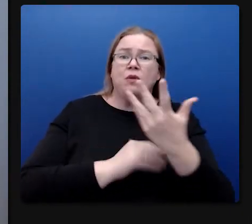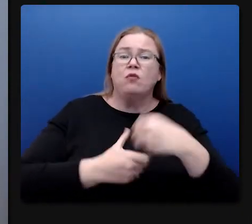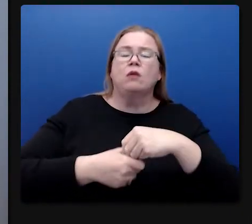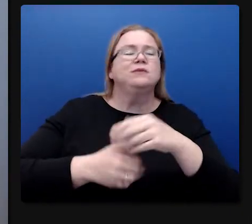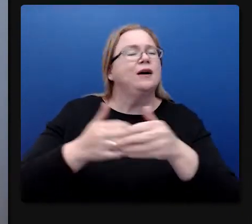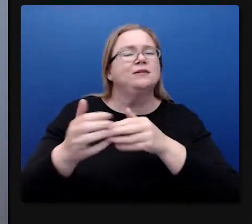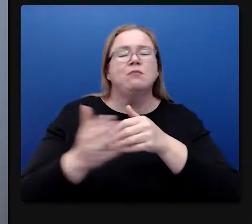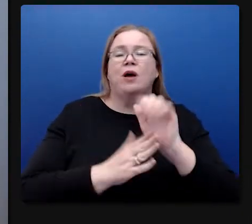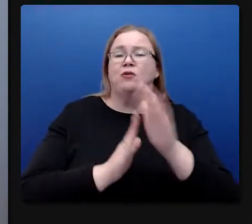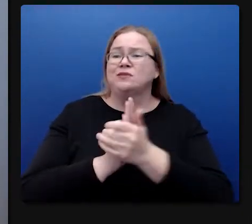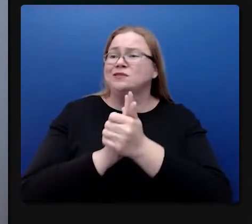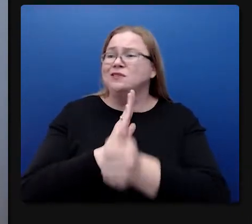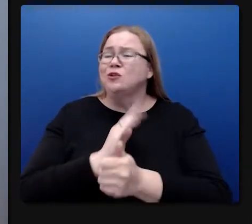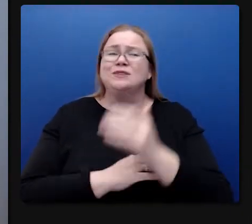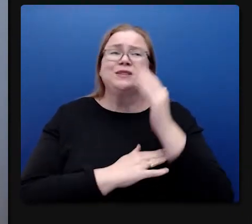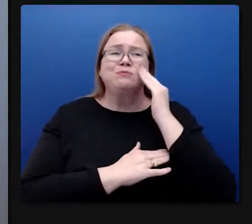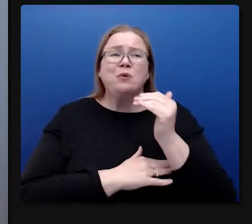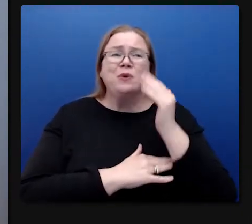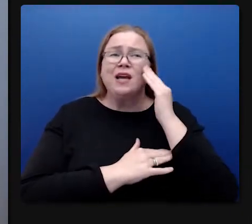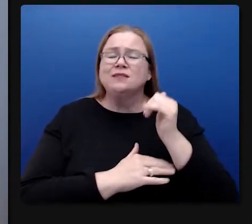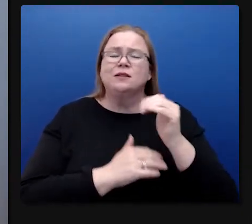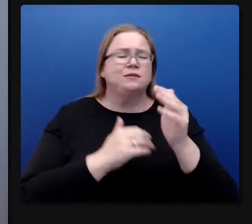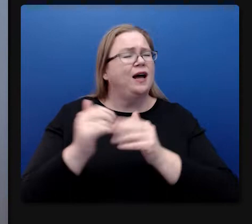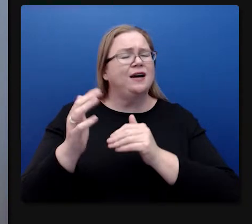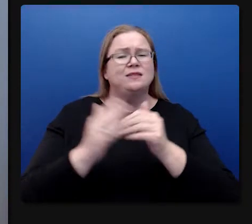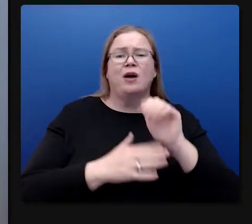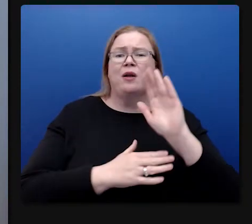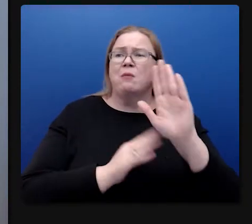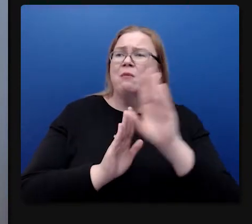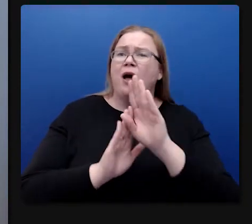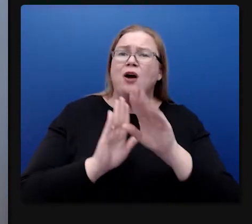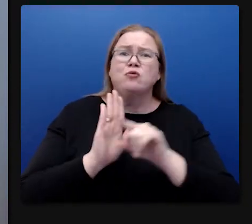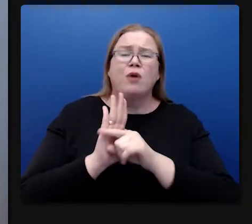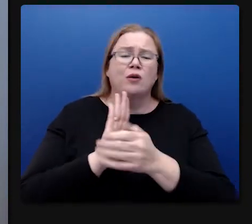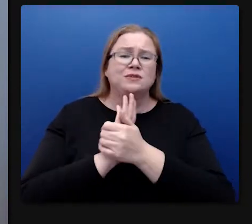regardless of their skills or experiences, regardless of their backgrounds and talents.